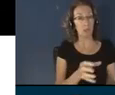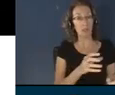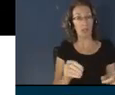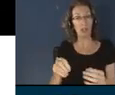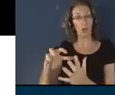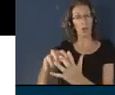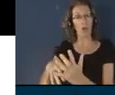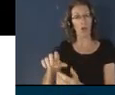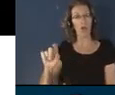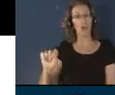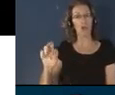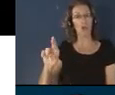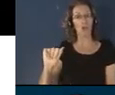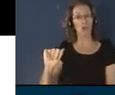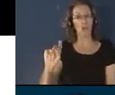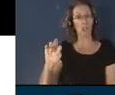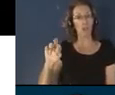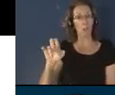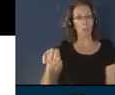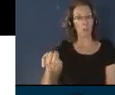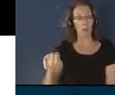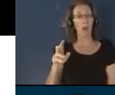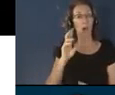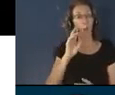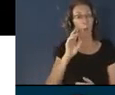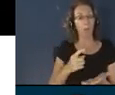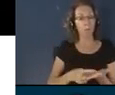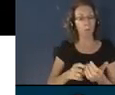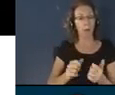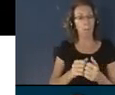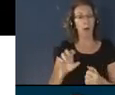We're going to give an overview for virtual live presentation and also video recorded